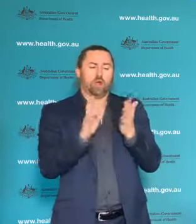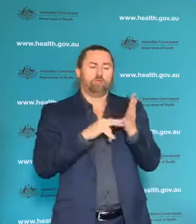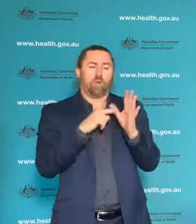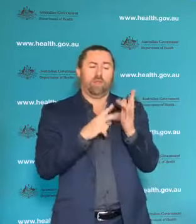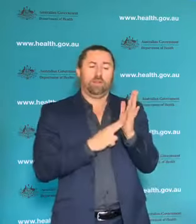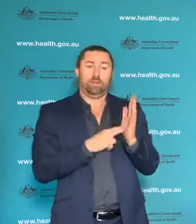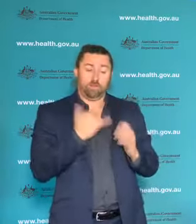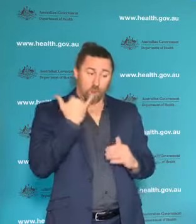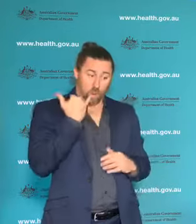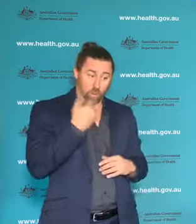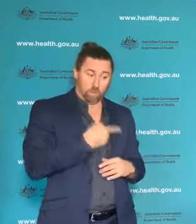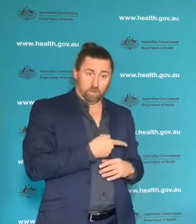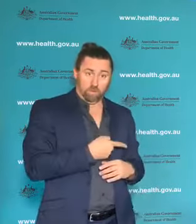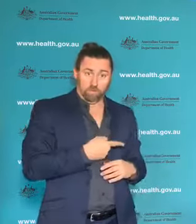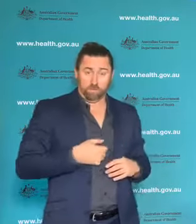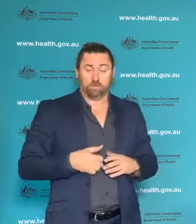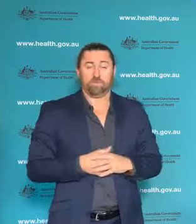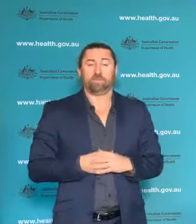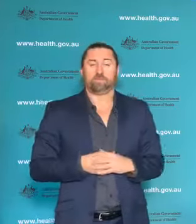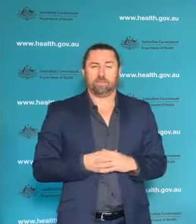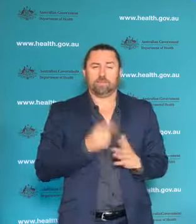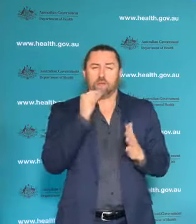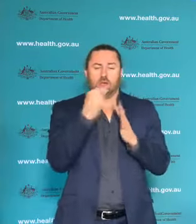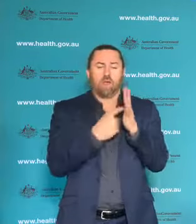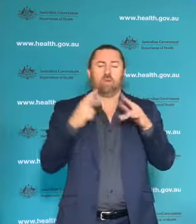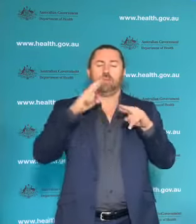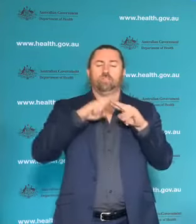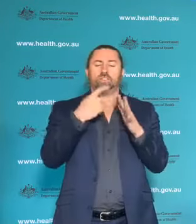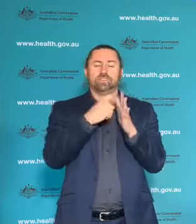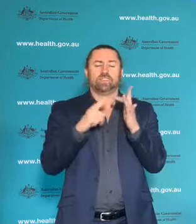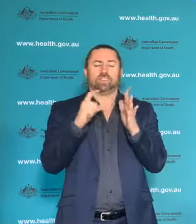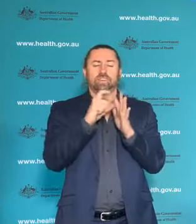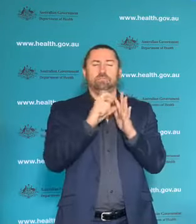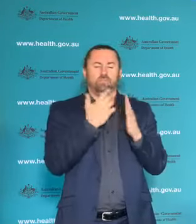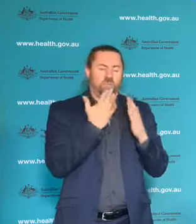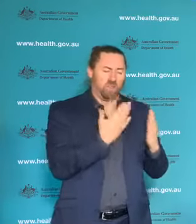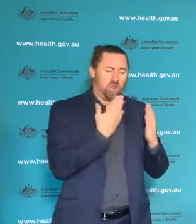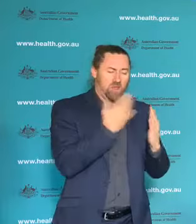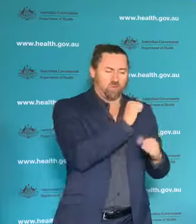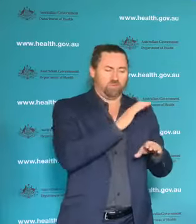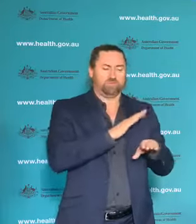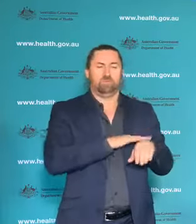Reporter: Professor Kidd, thank you very much for your time, I really